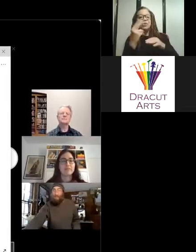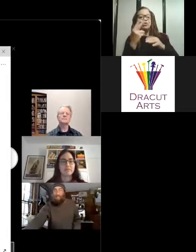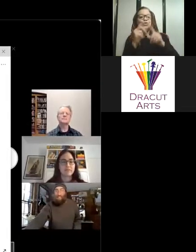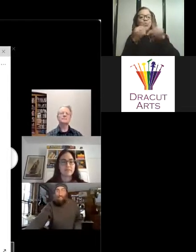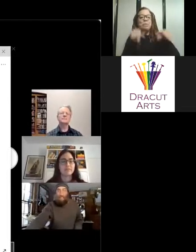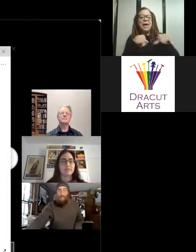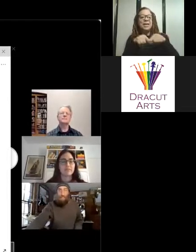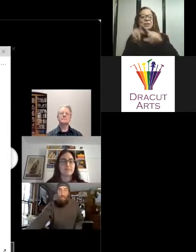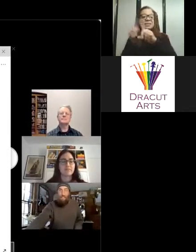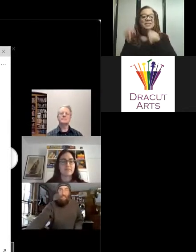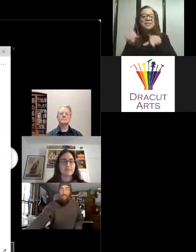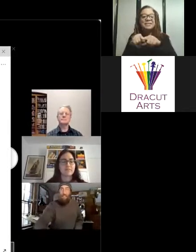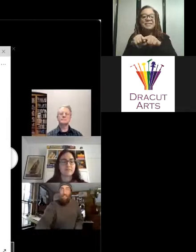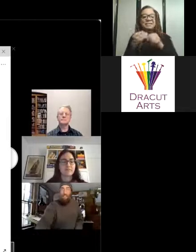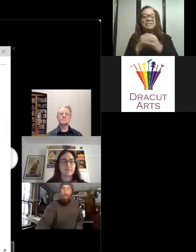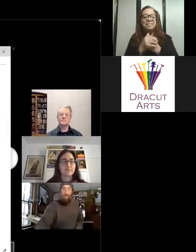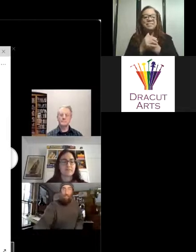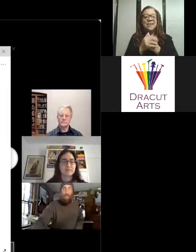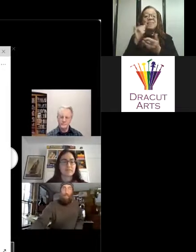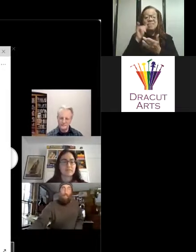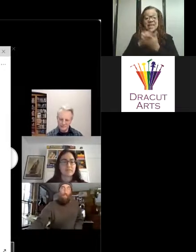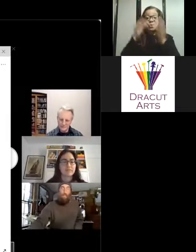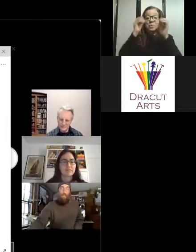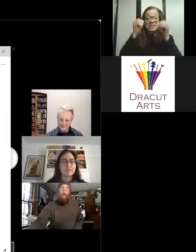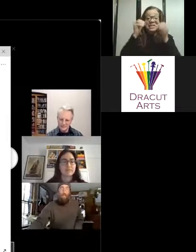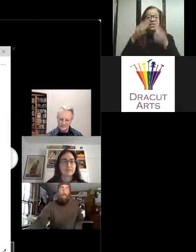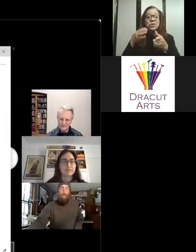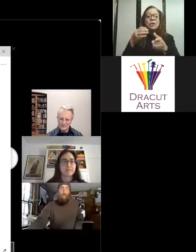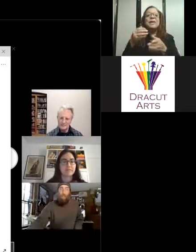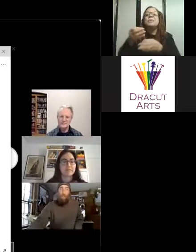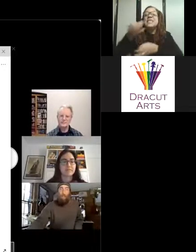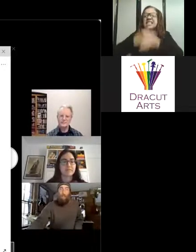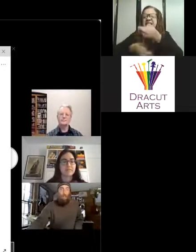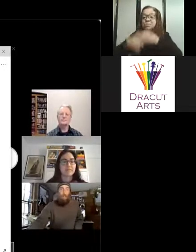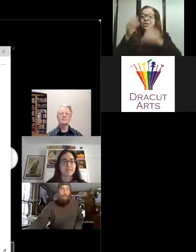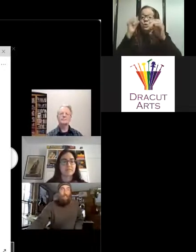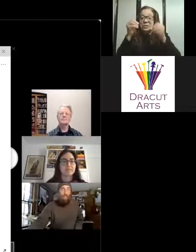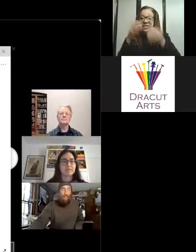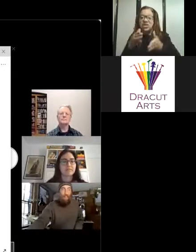because, well, here's what teaching was like for him, he was a substitute teacher in the public schools in Henniker--